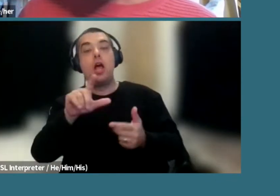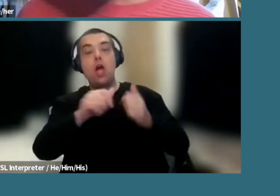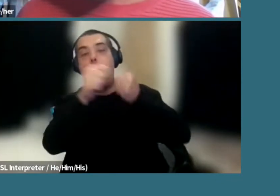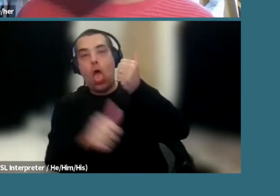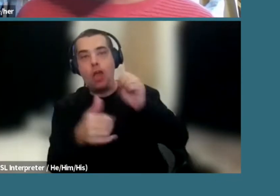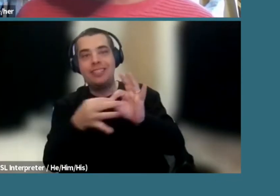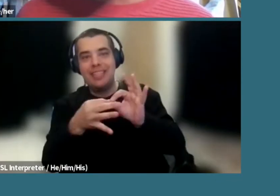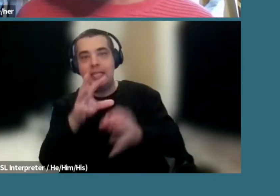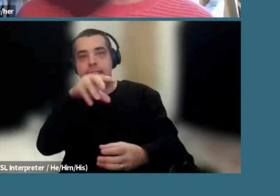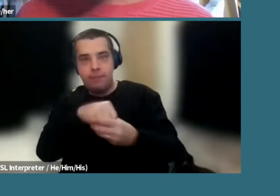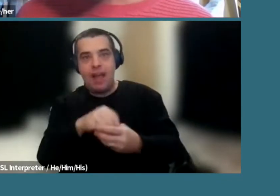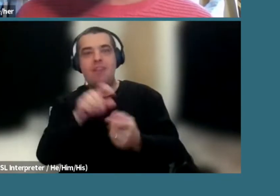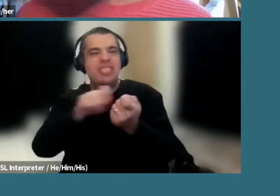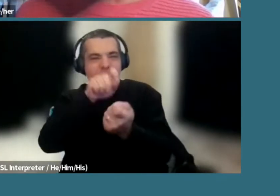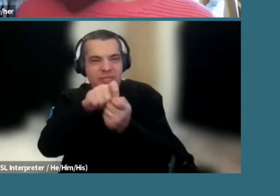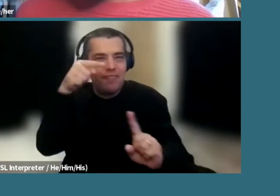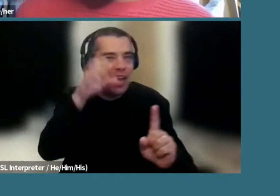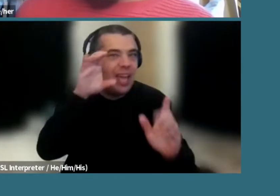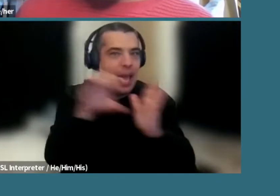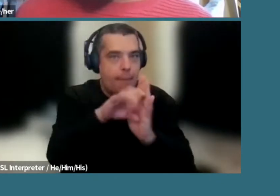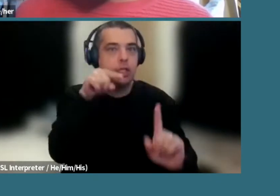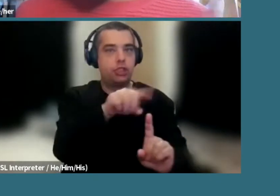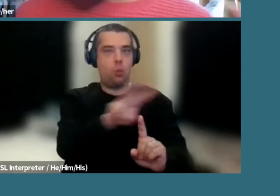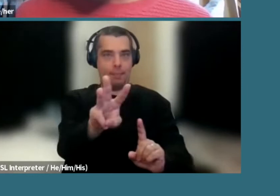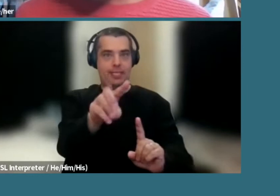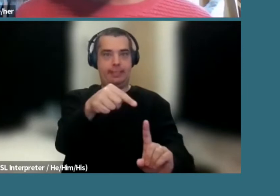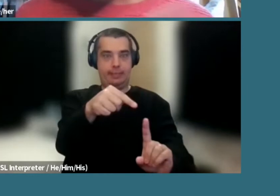once I get to an image on that website. And there's one of several things